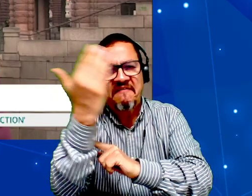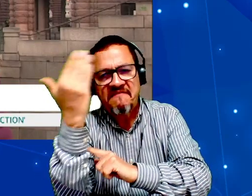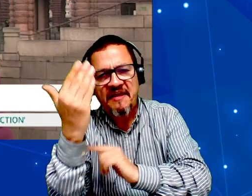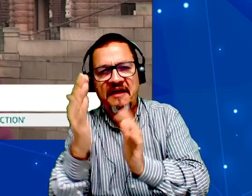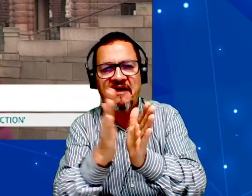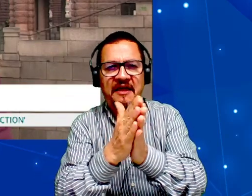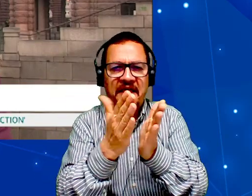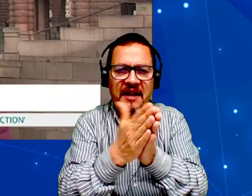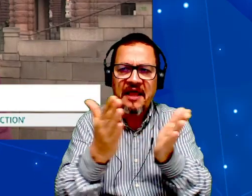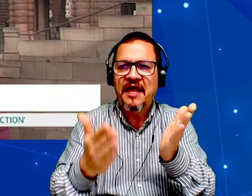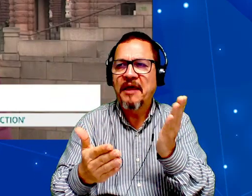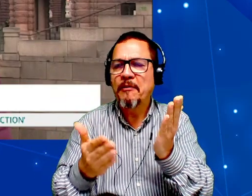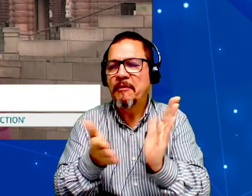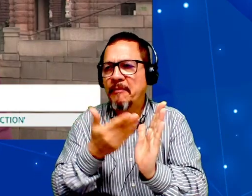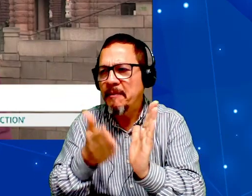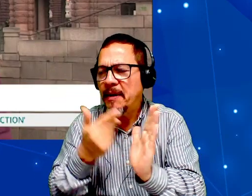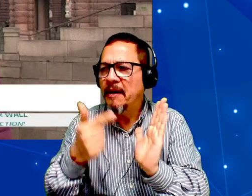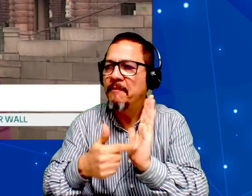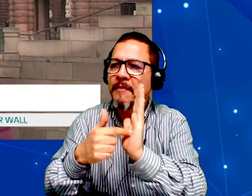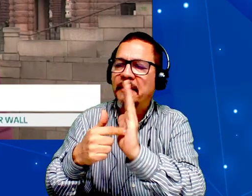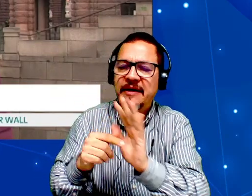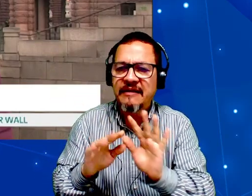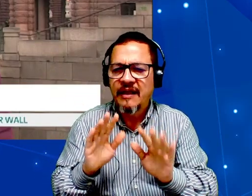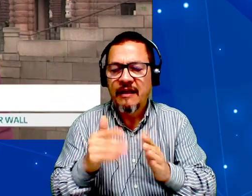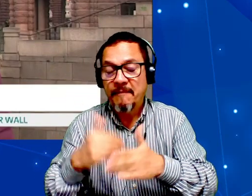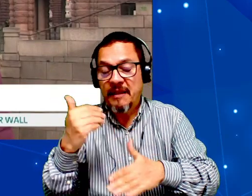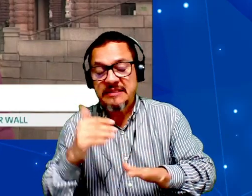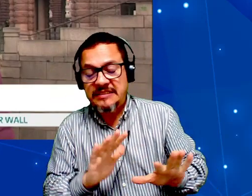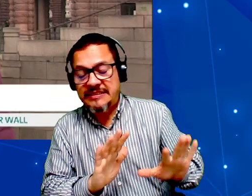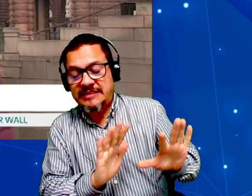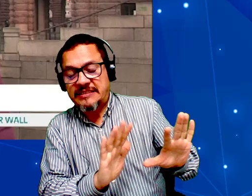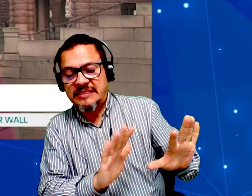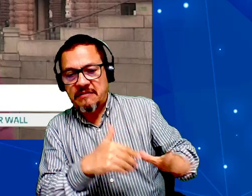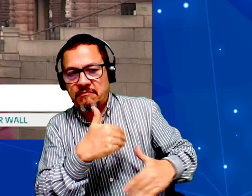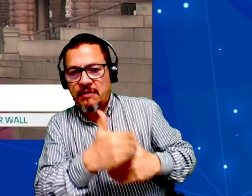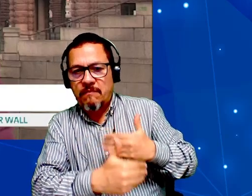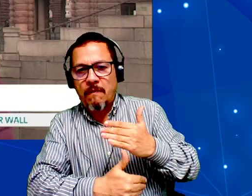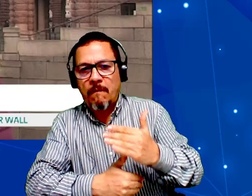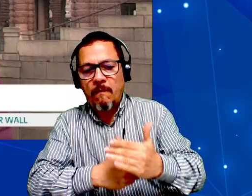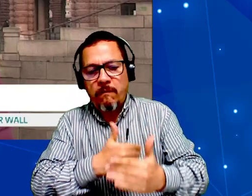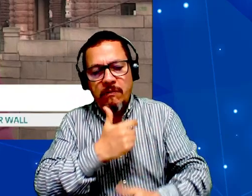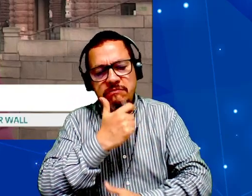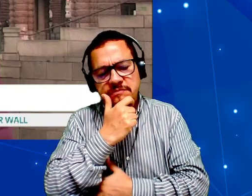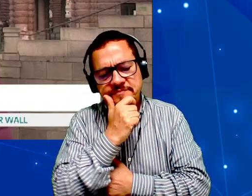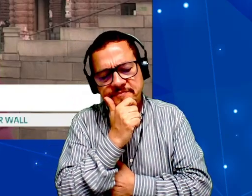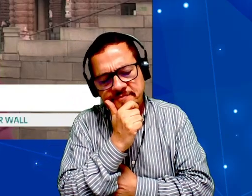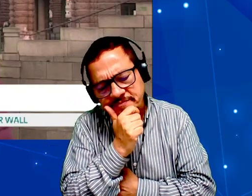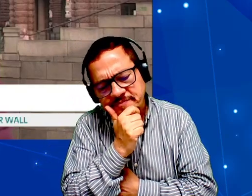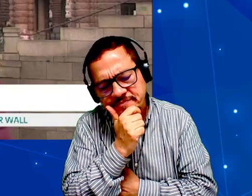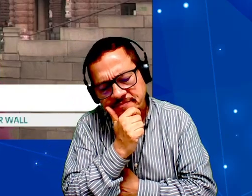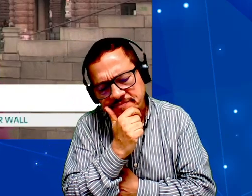and they didn't listen at first, but once I did it like all the time,